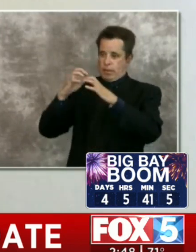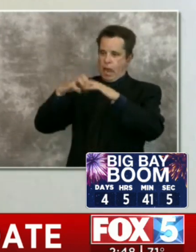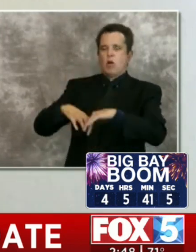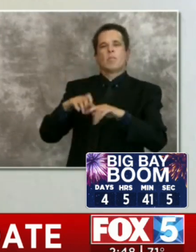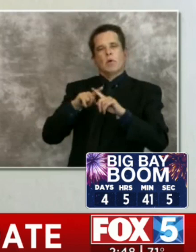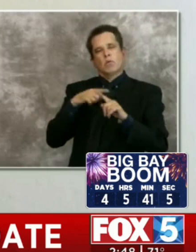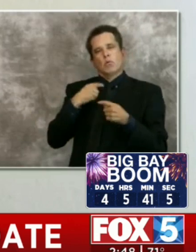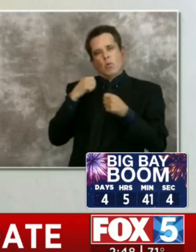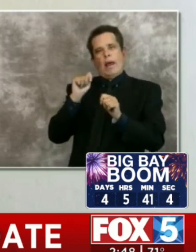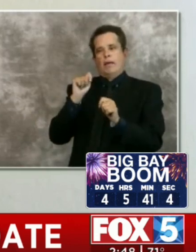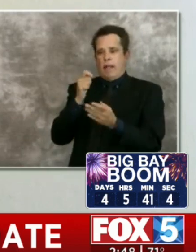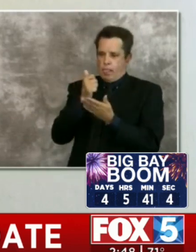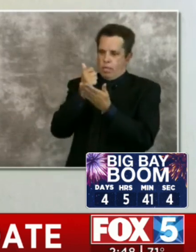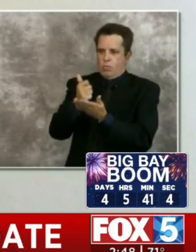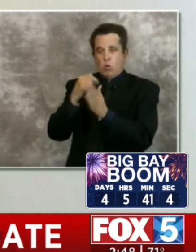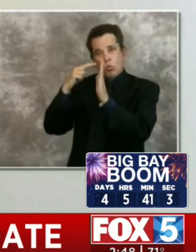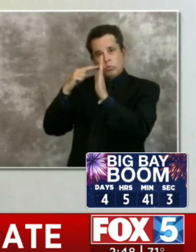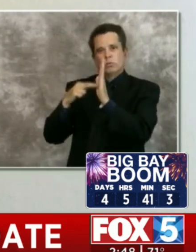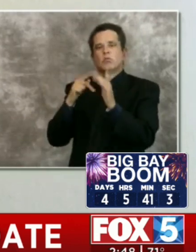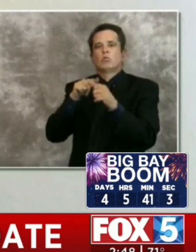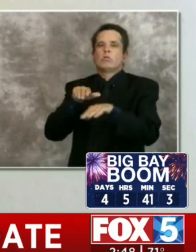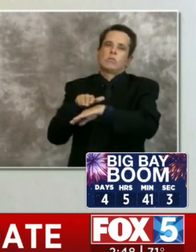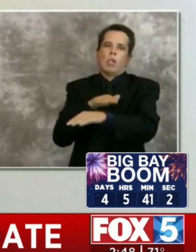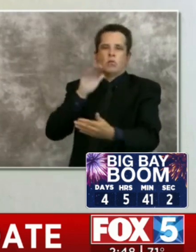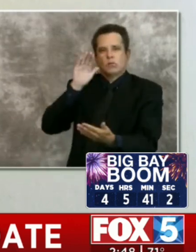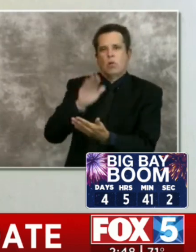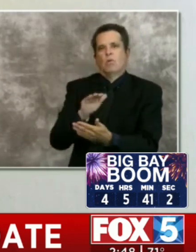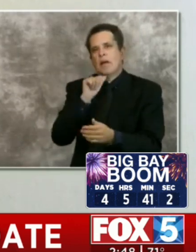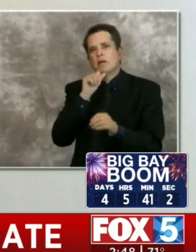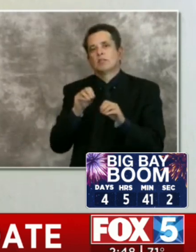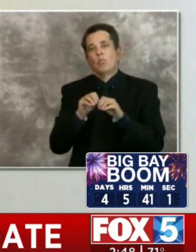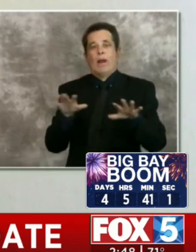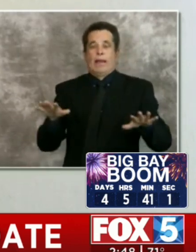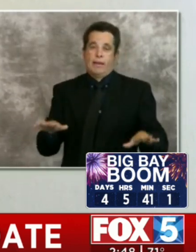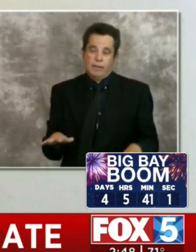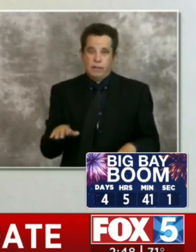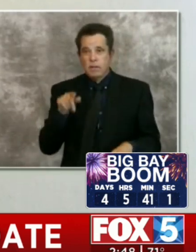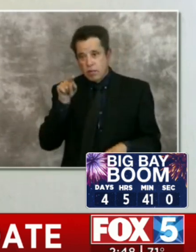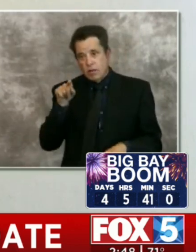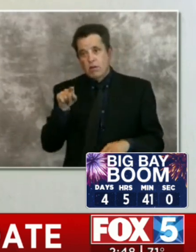VERY TARGETED AND FOCUSED UPS. I DO SHUT DOWN AN ENTIRE INDUSTRY. BUT TAKE ACTION THAT